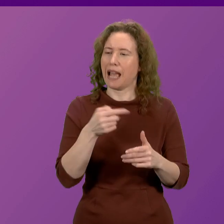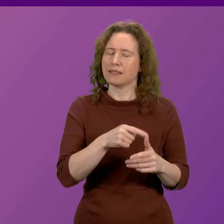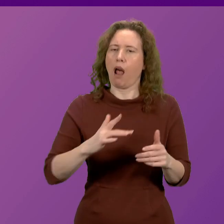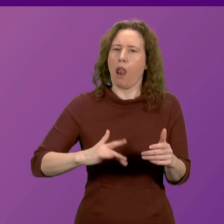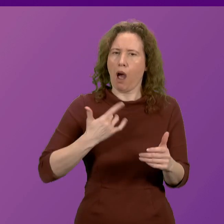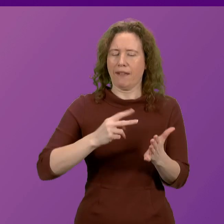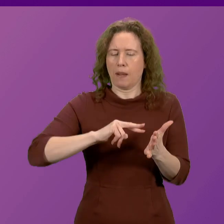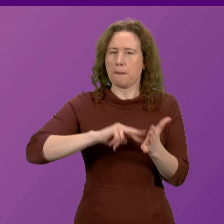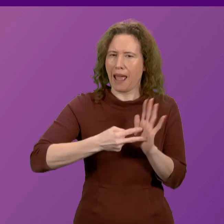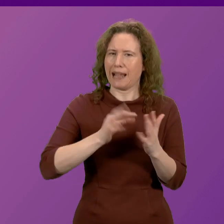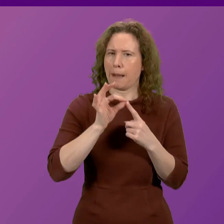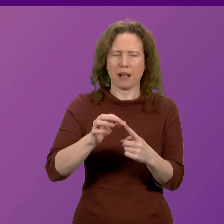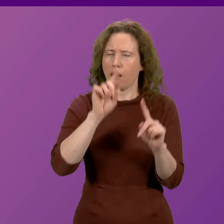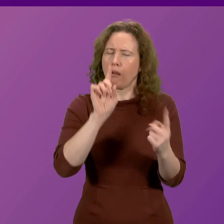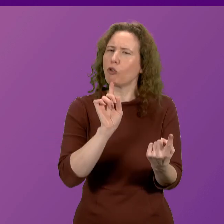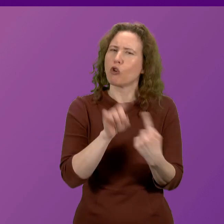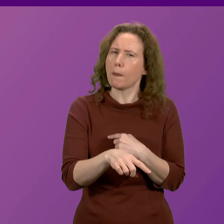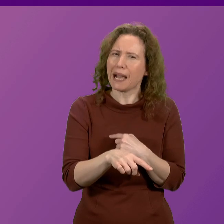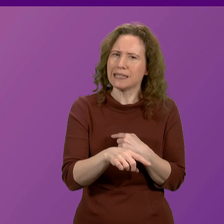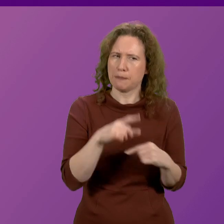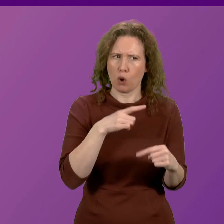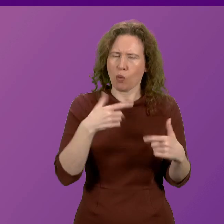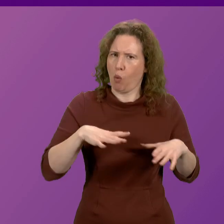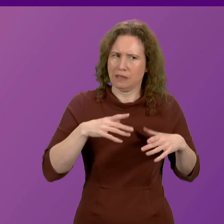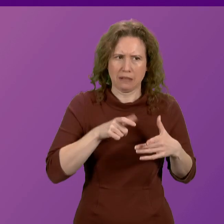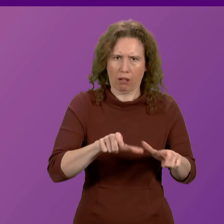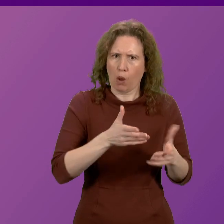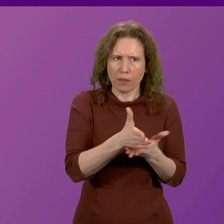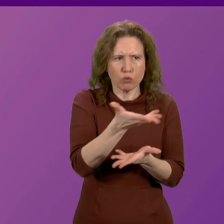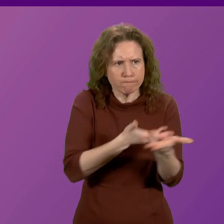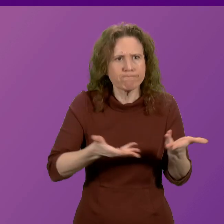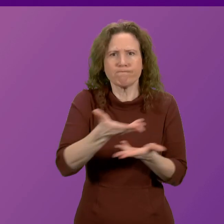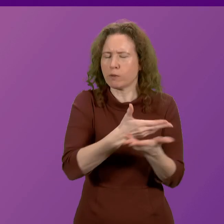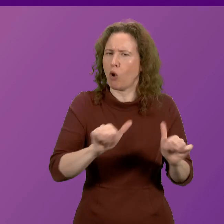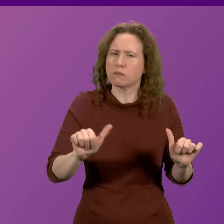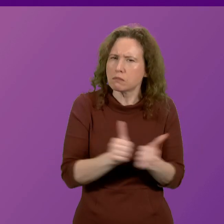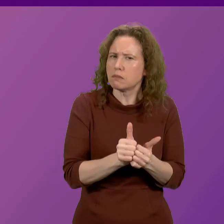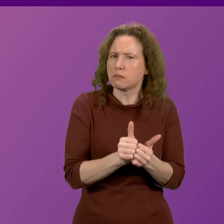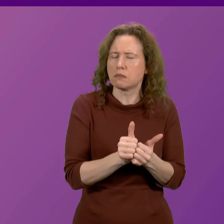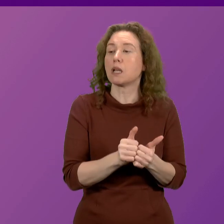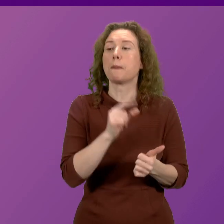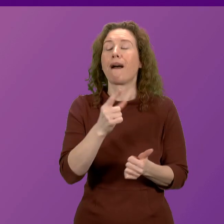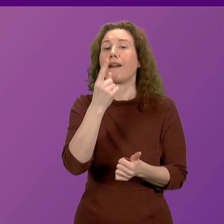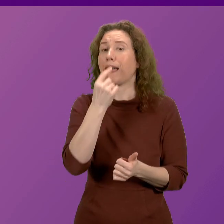so I cannot make any specific comment about it. What I can say, however—